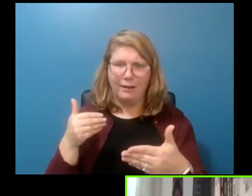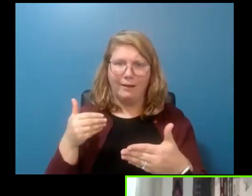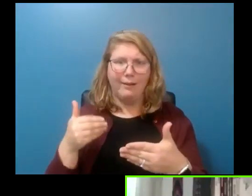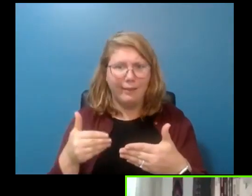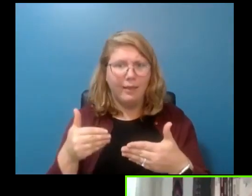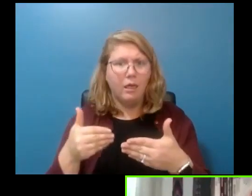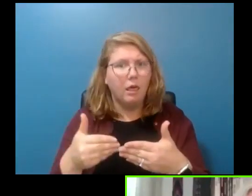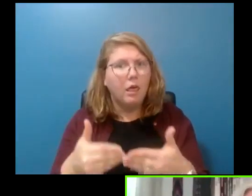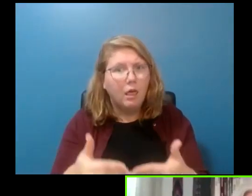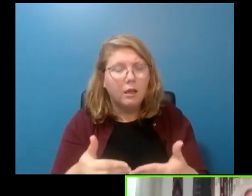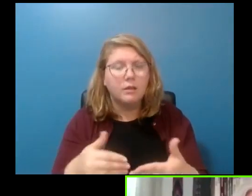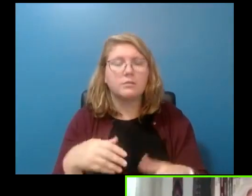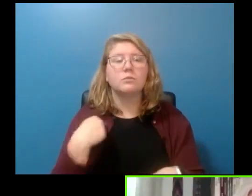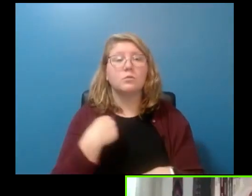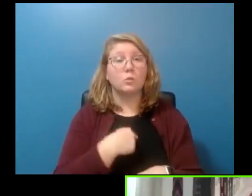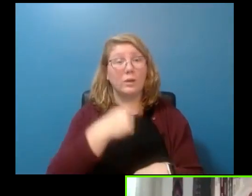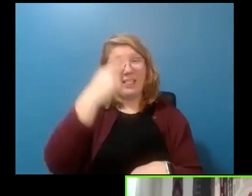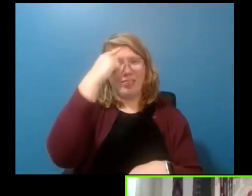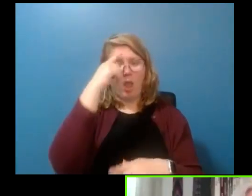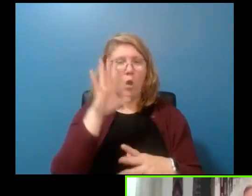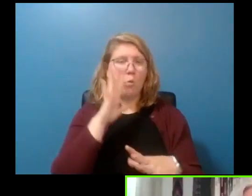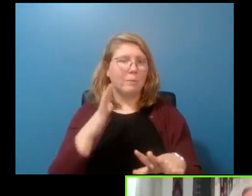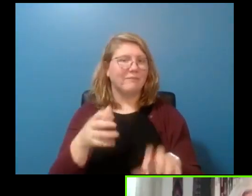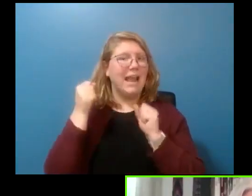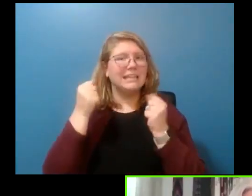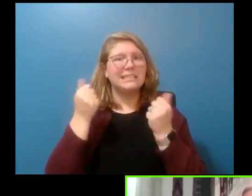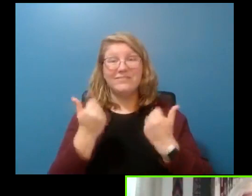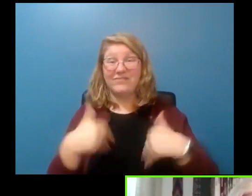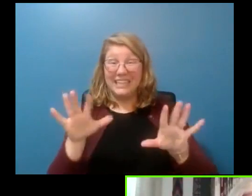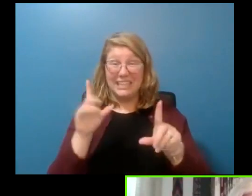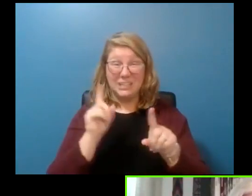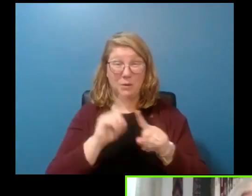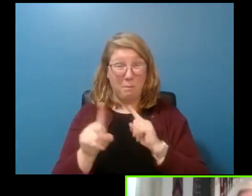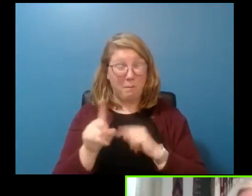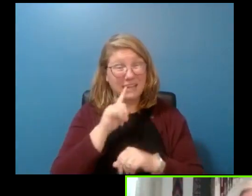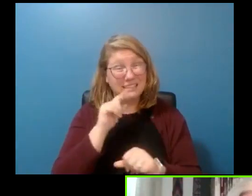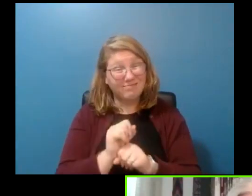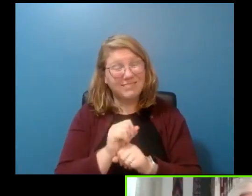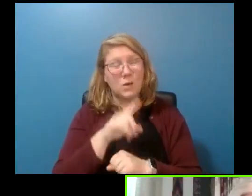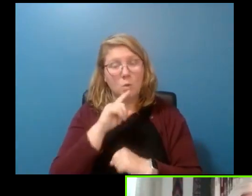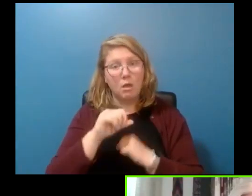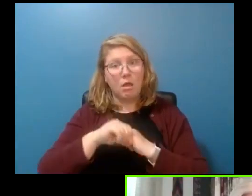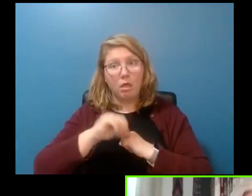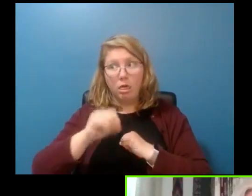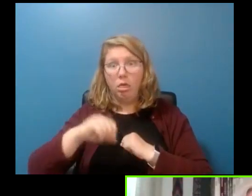people. And I felt good about And looking at those things can be helpful, too. And the other